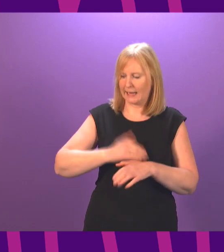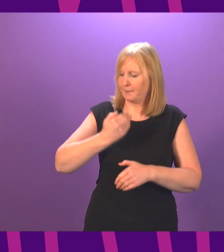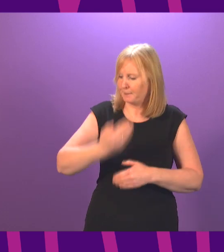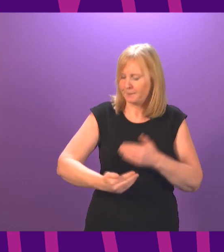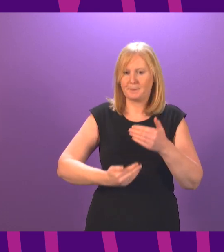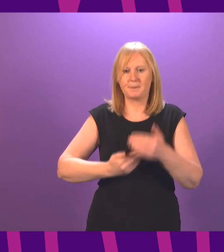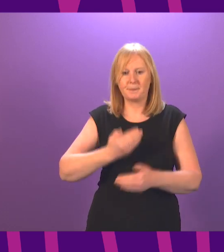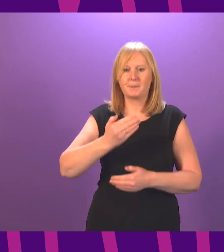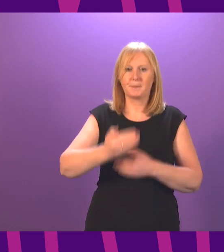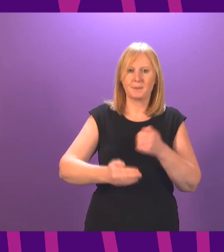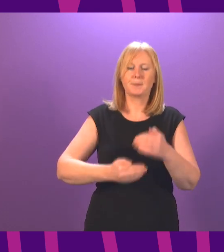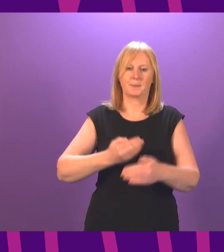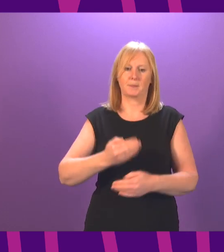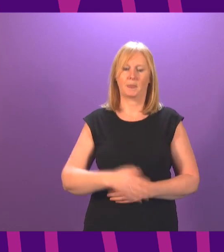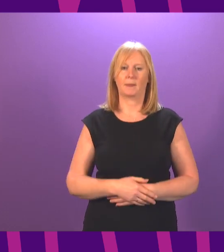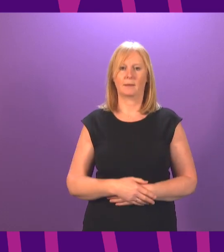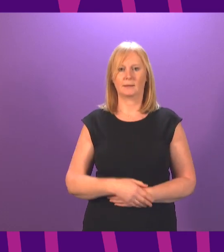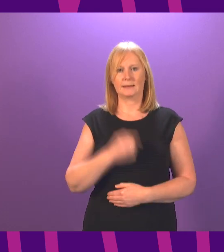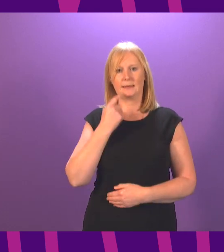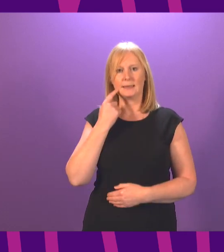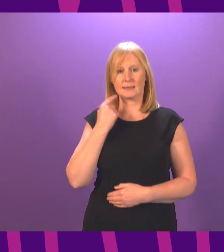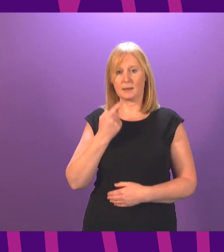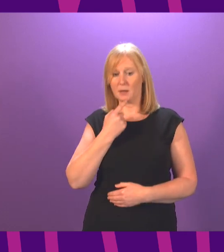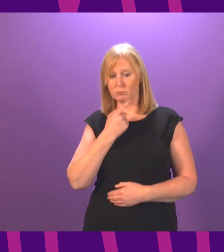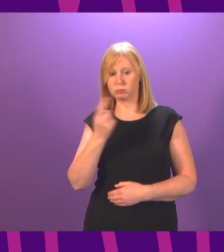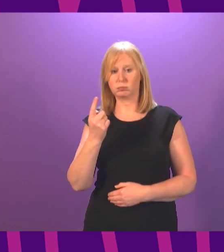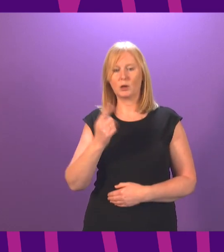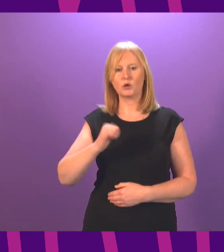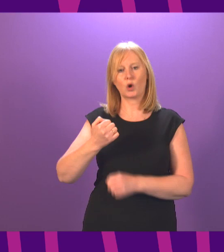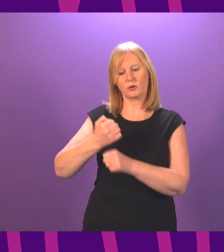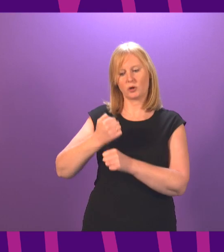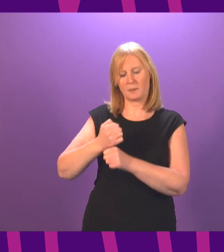of vehicles. As I said yesterday, the Scottish Government is considering the ways in which